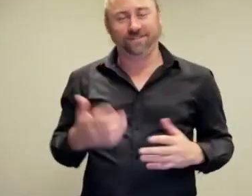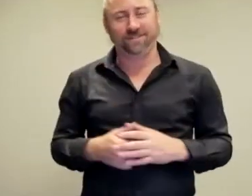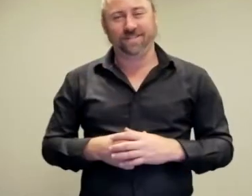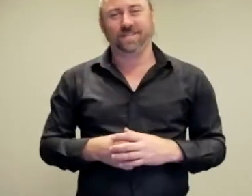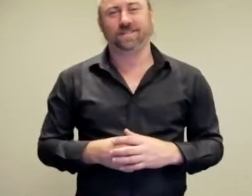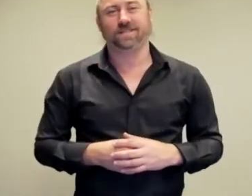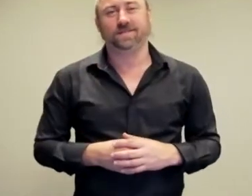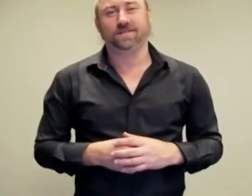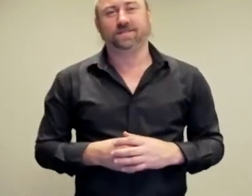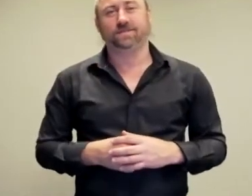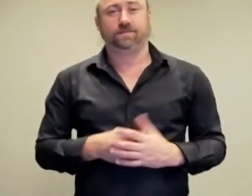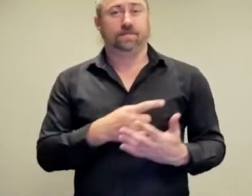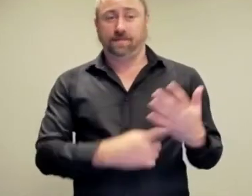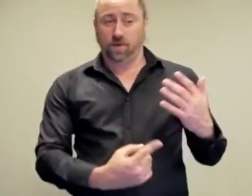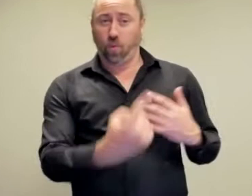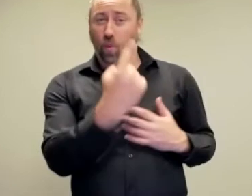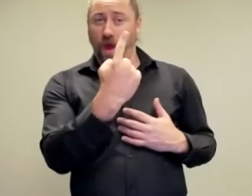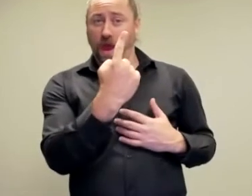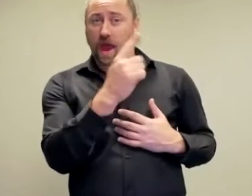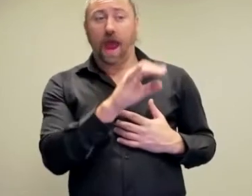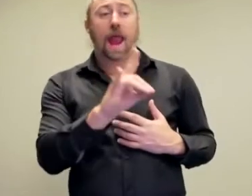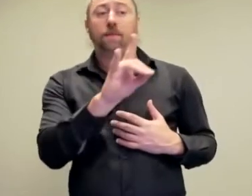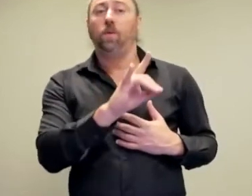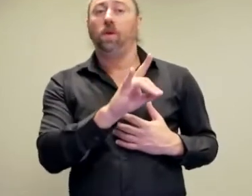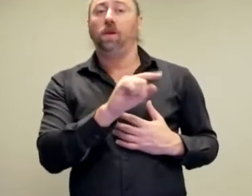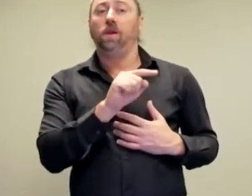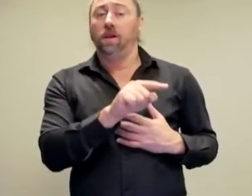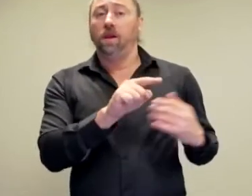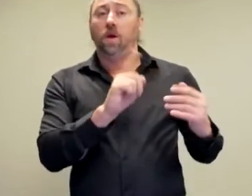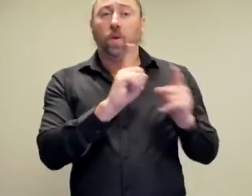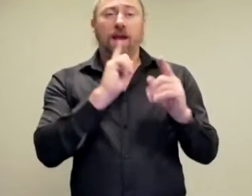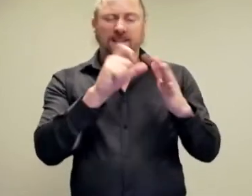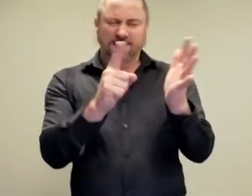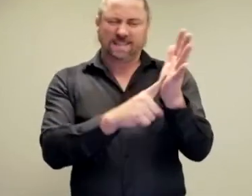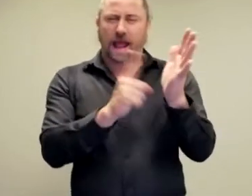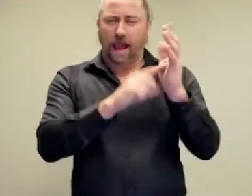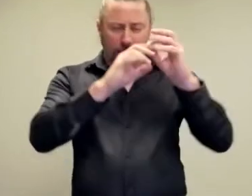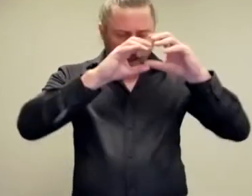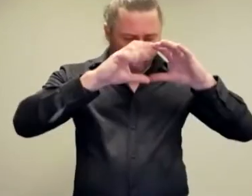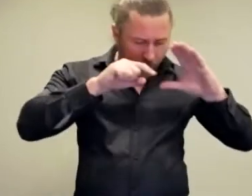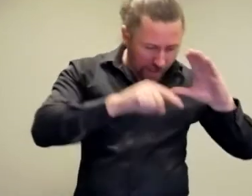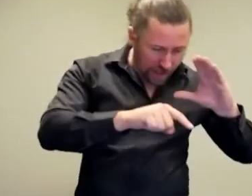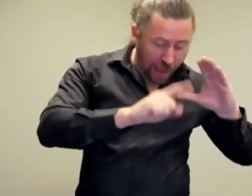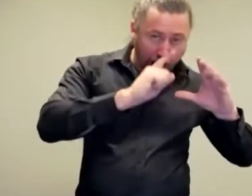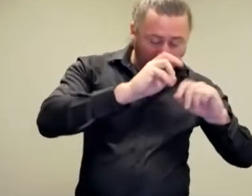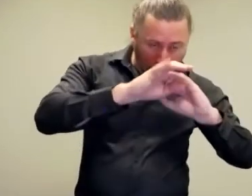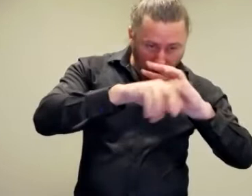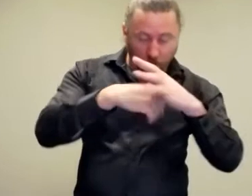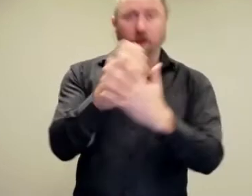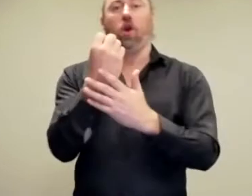They are actually the only animal that when broken down to the level of their cells can reconfigure into an entirely new